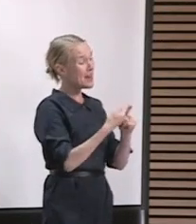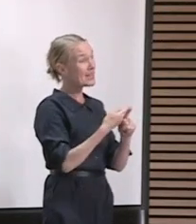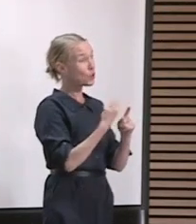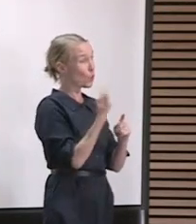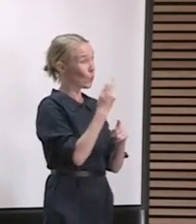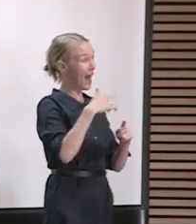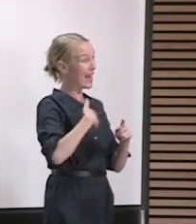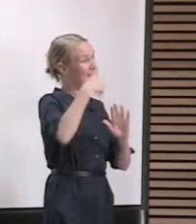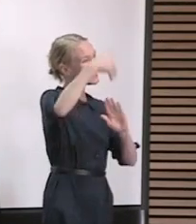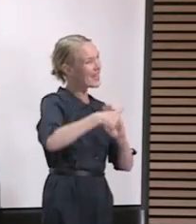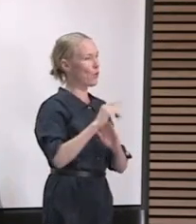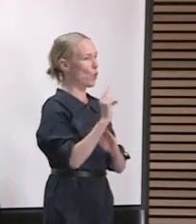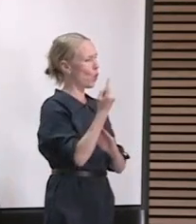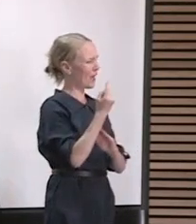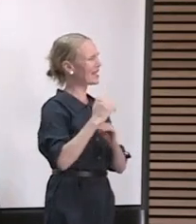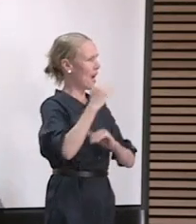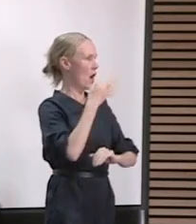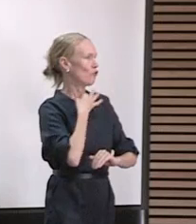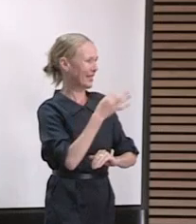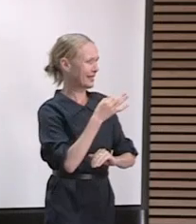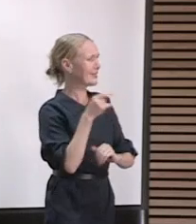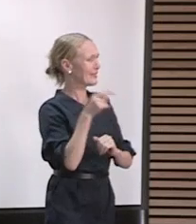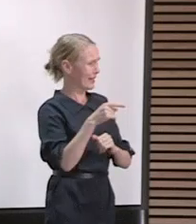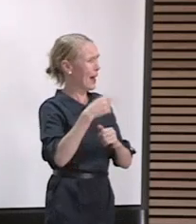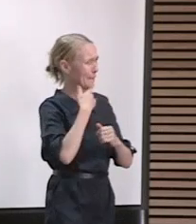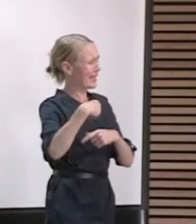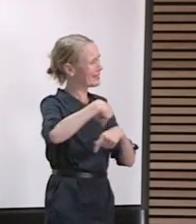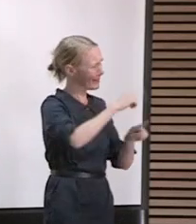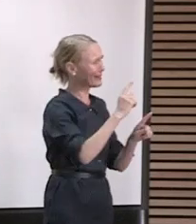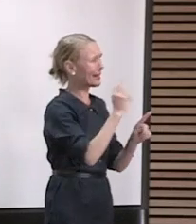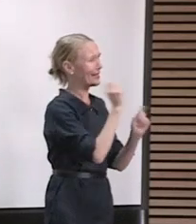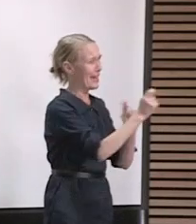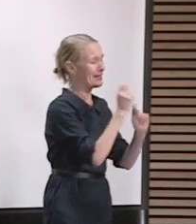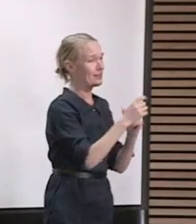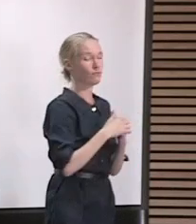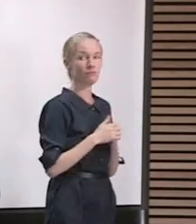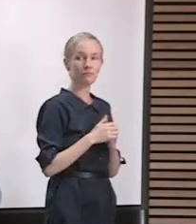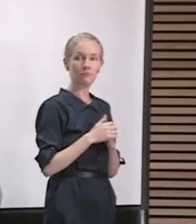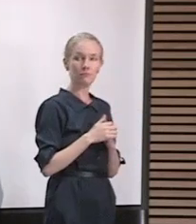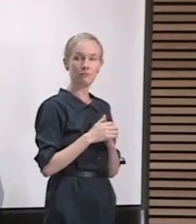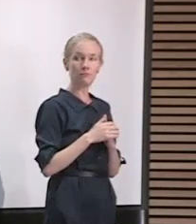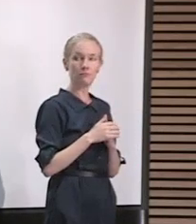West and South Auckland - I would encourage them to also go and seek a test.